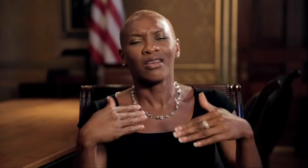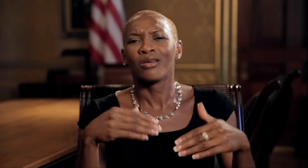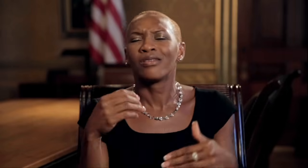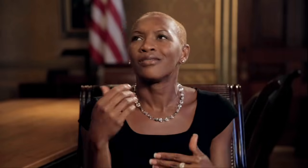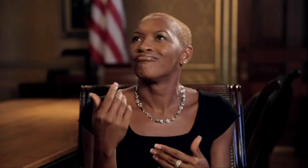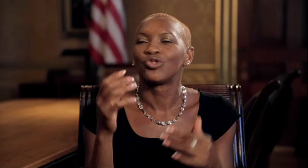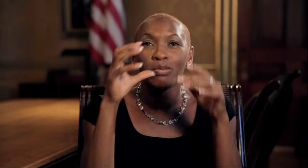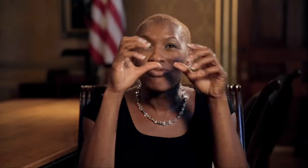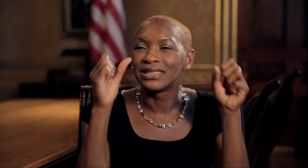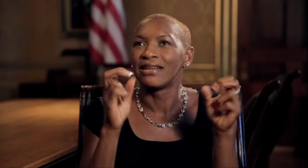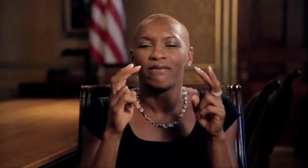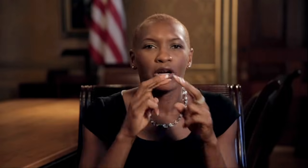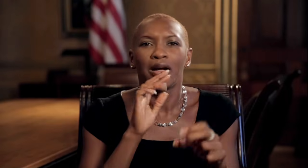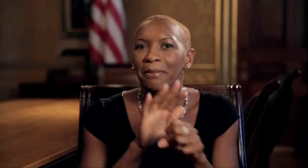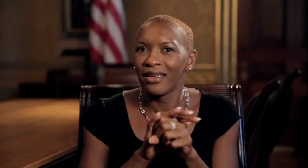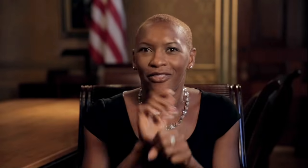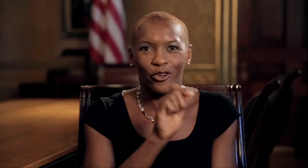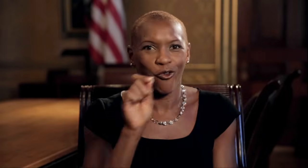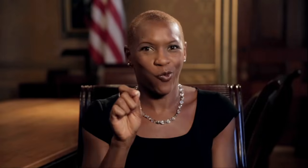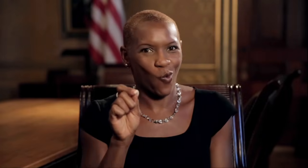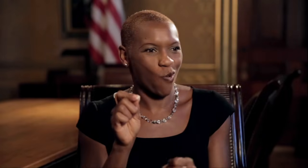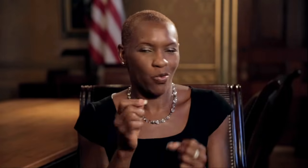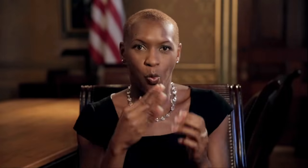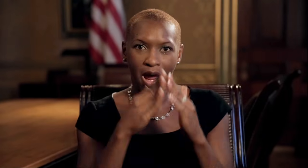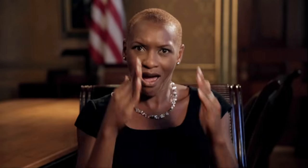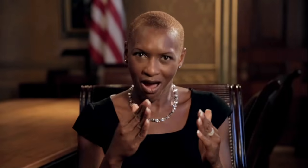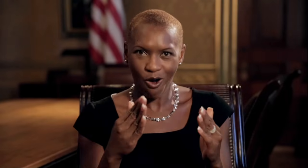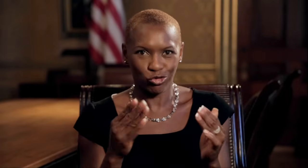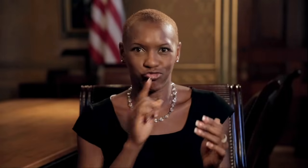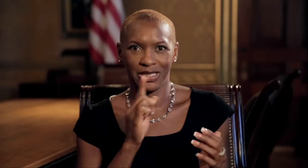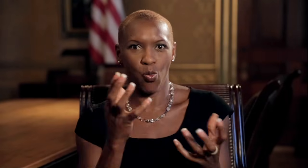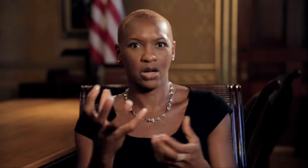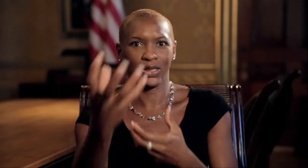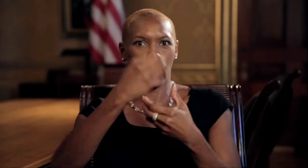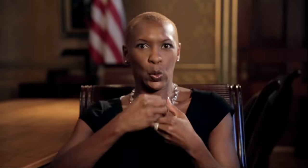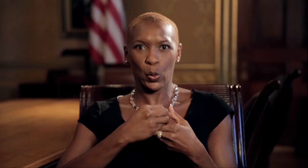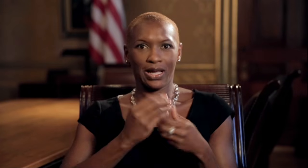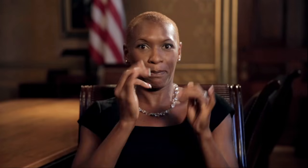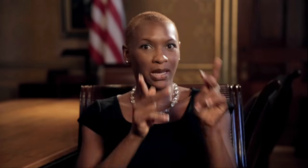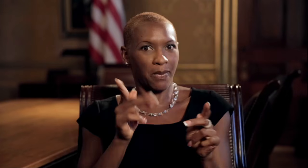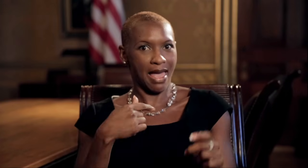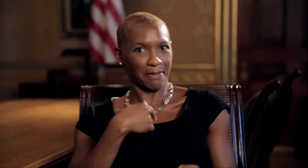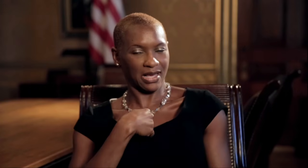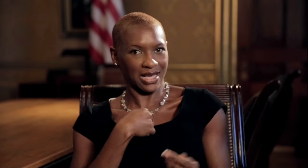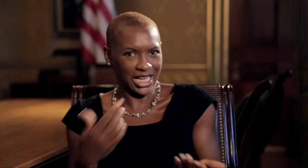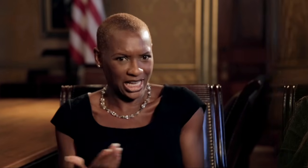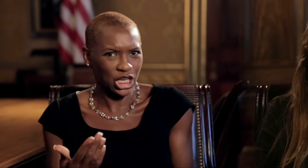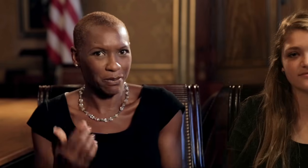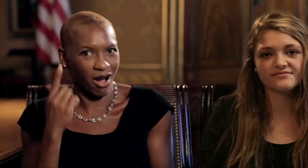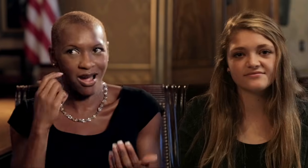So the President is very committed; therefore the White House really wants to include people like me here.